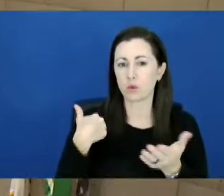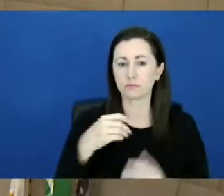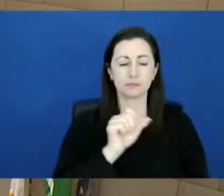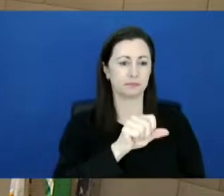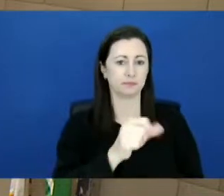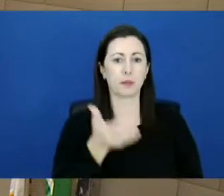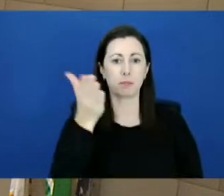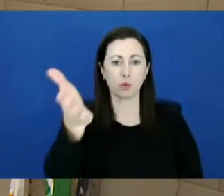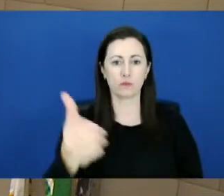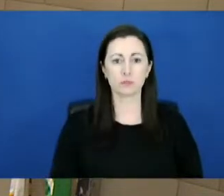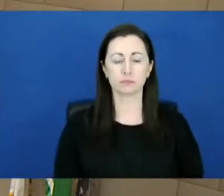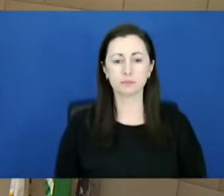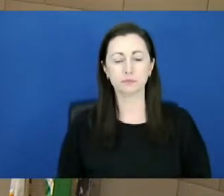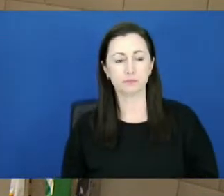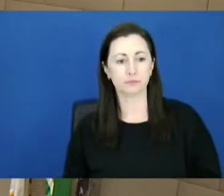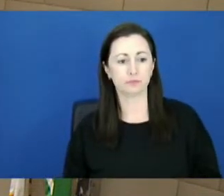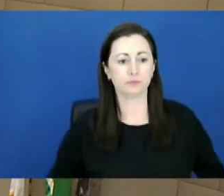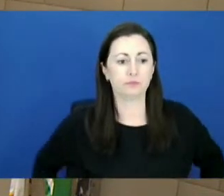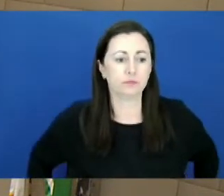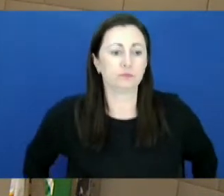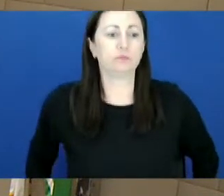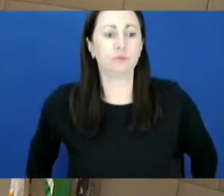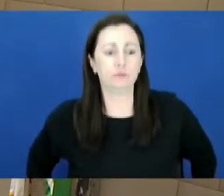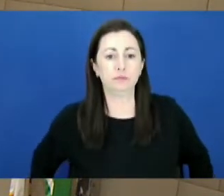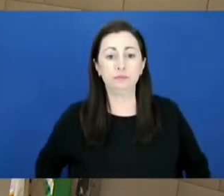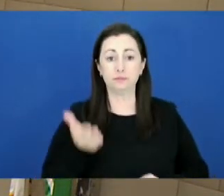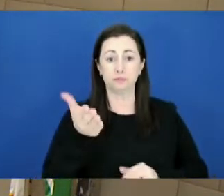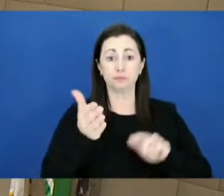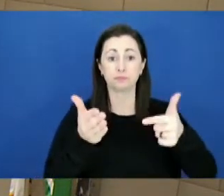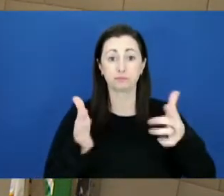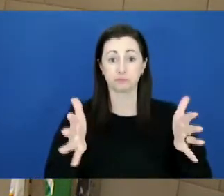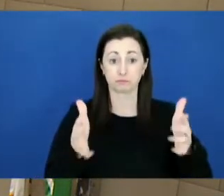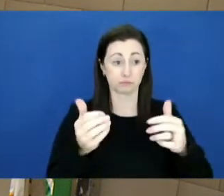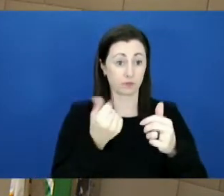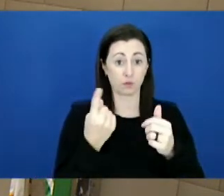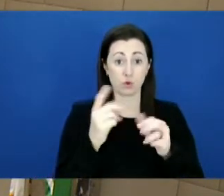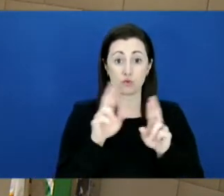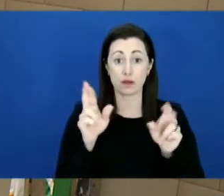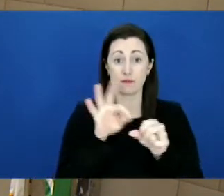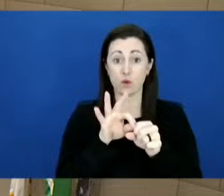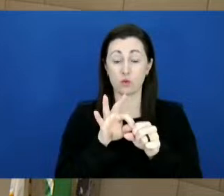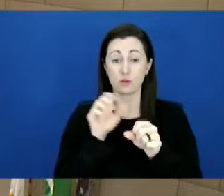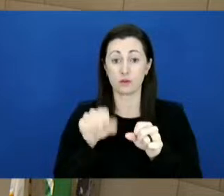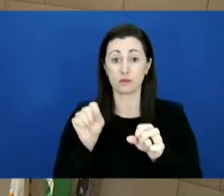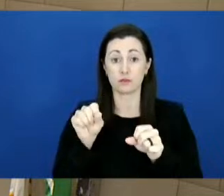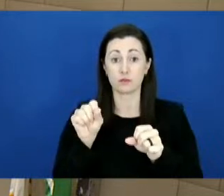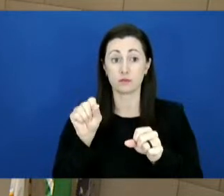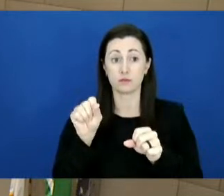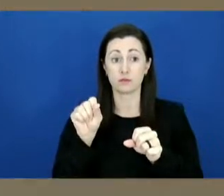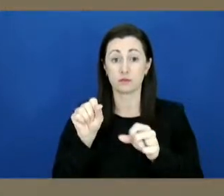UH-HUH. WE TALKED ABOUT THAT EARLIER. YEP. THANK YOU, SO